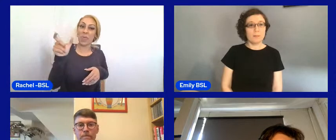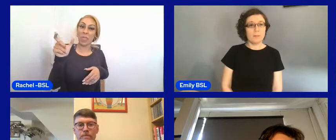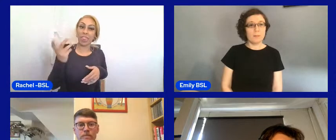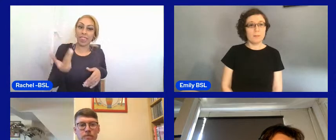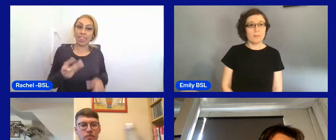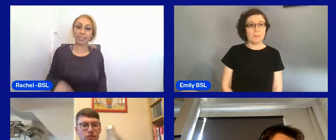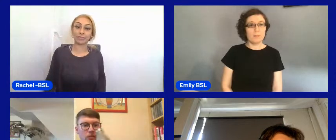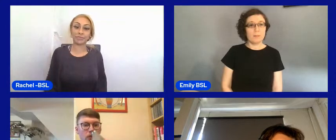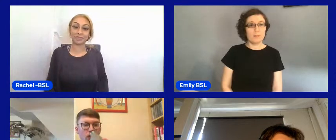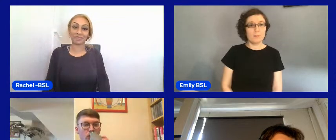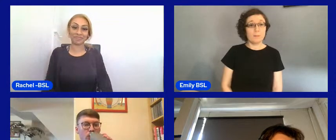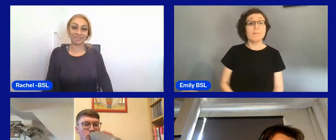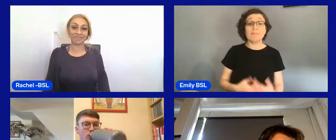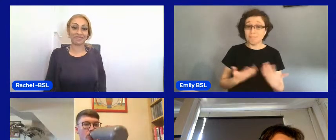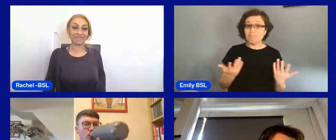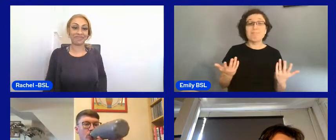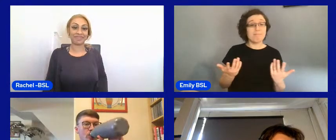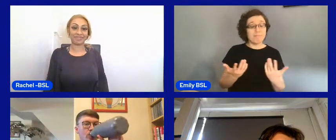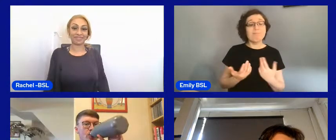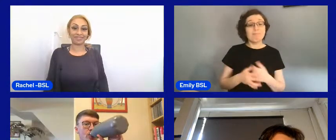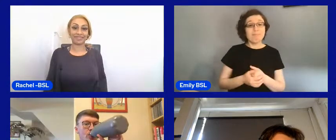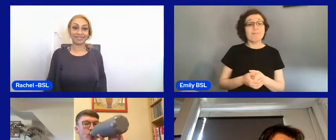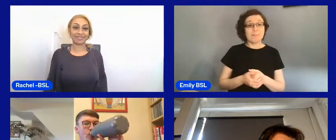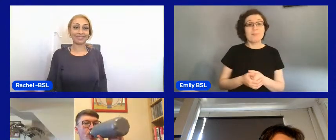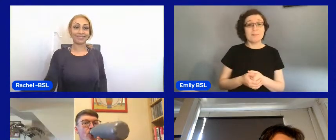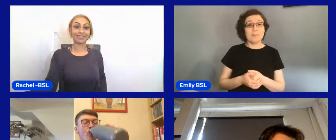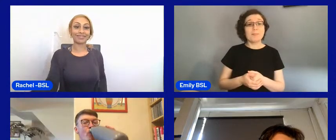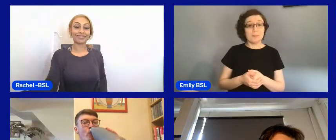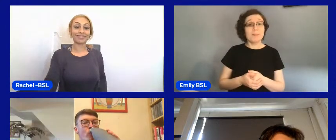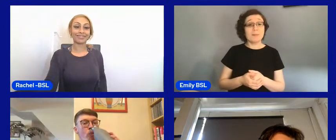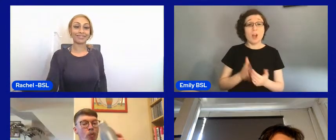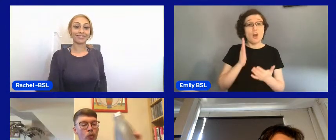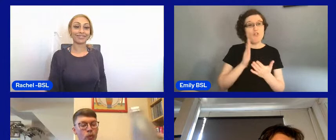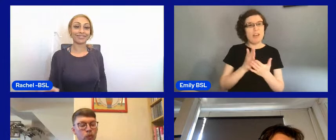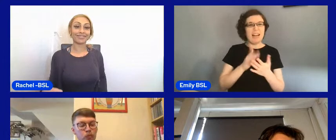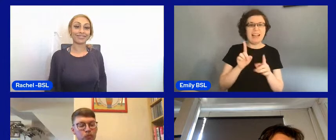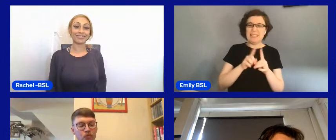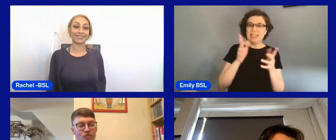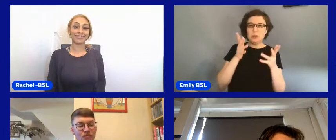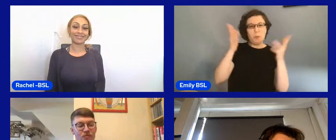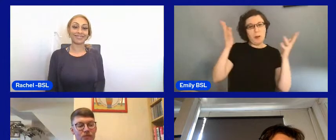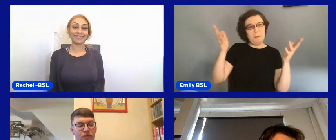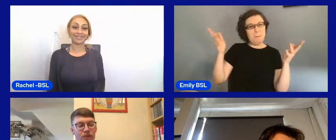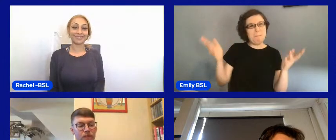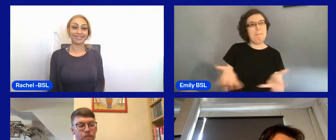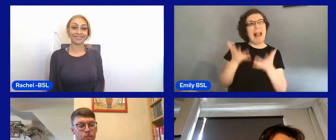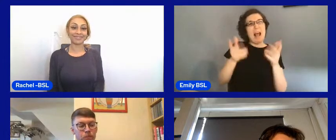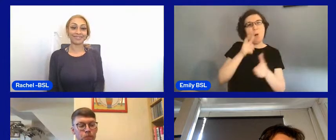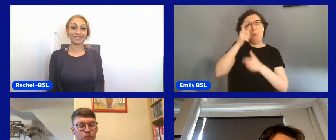It is really a play on the idea of smart cities. There was a lot of